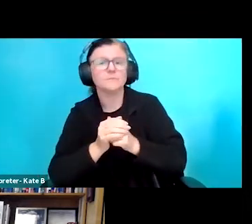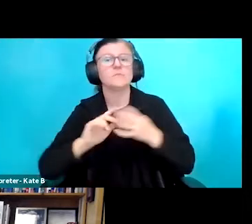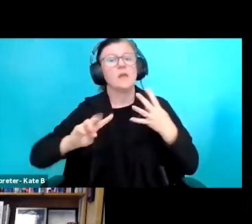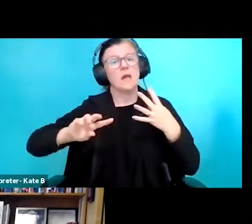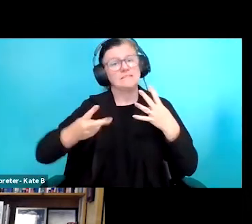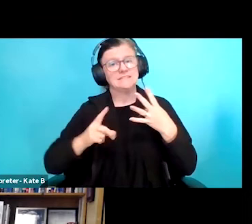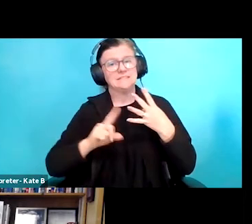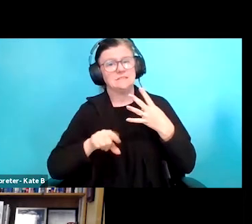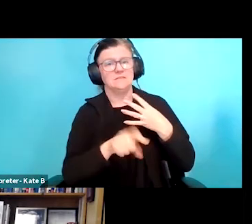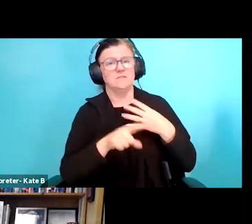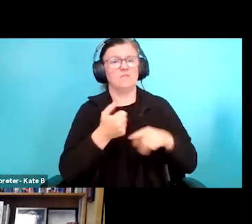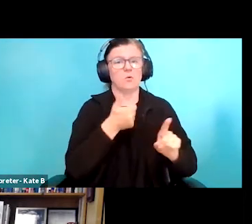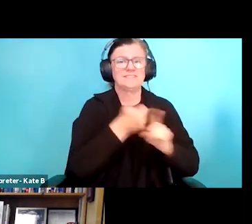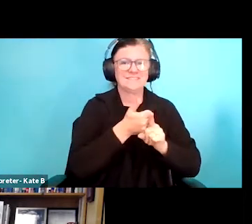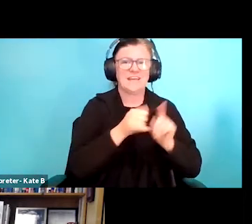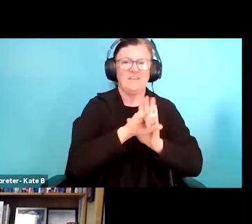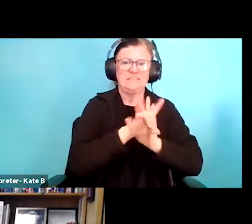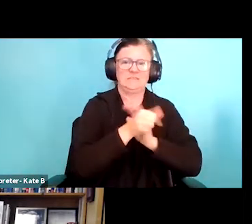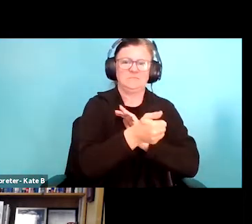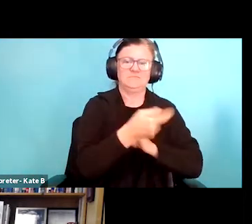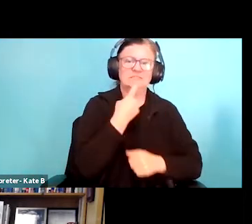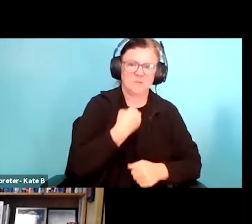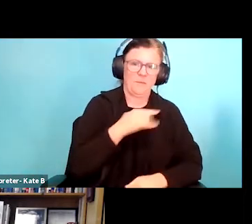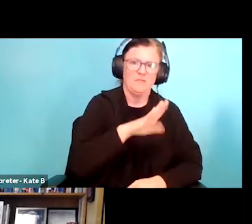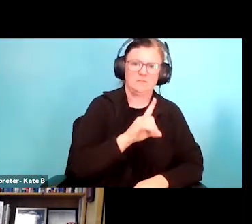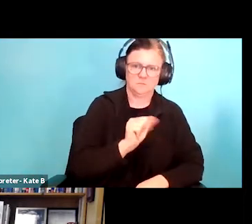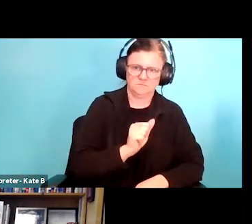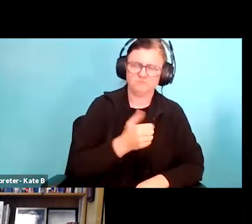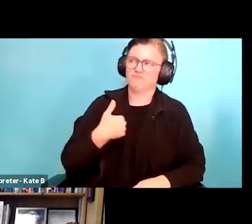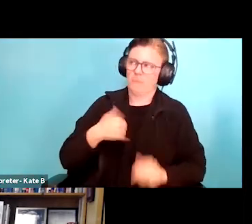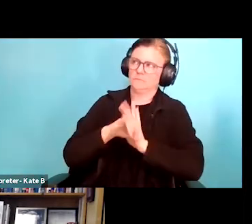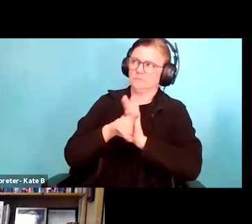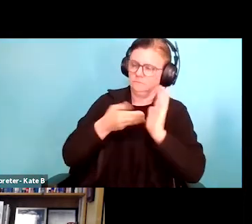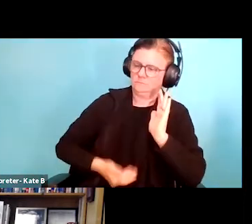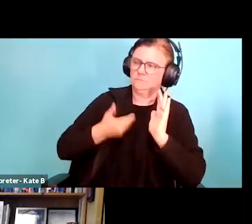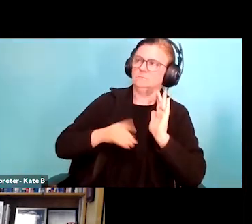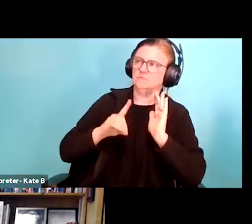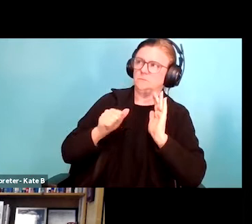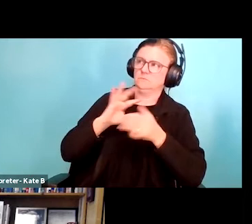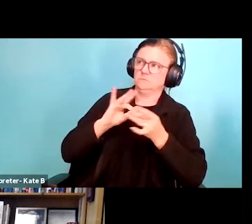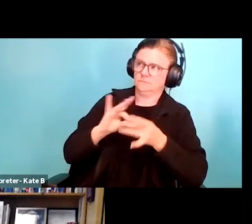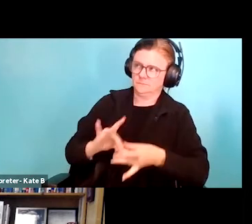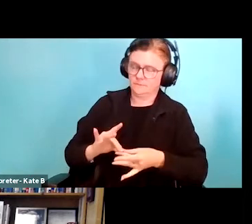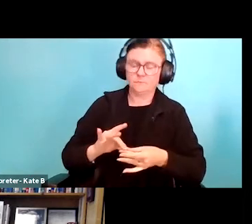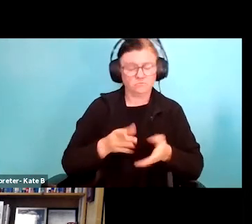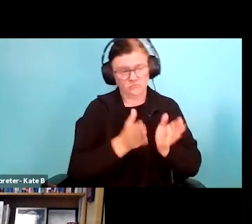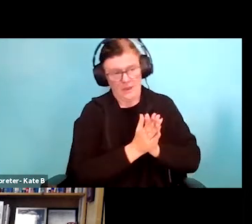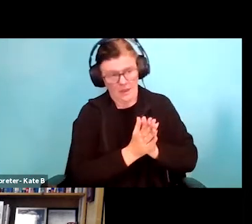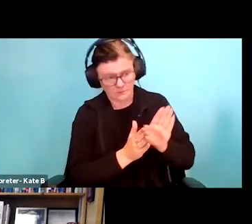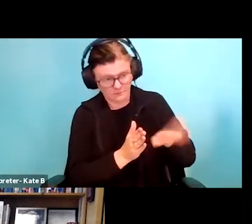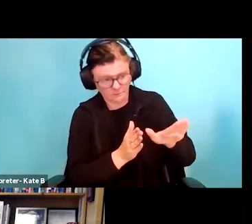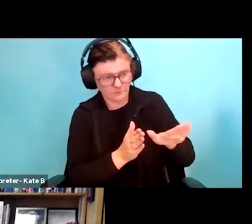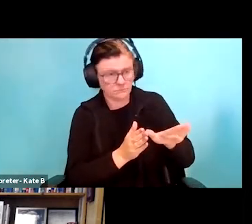on self-identified disability types. And they asked that both on self-identified as people